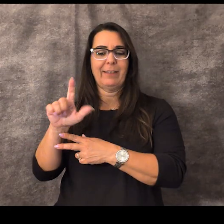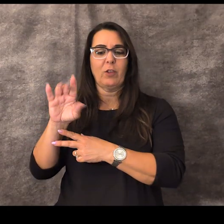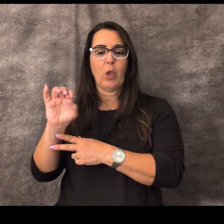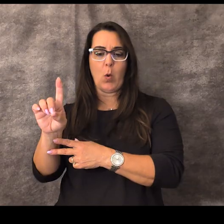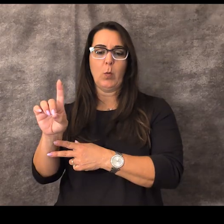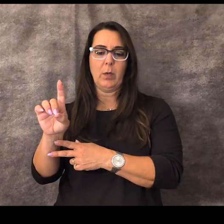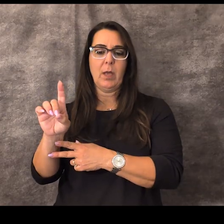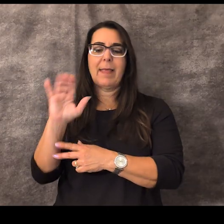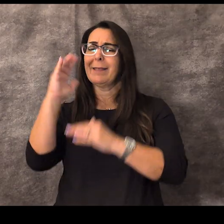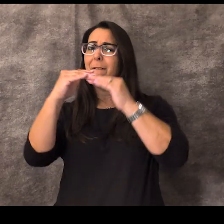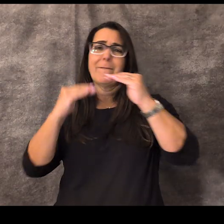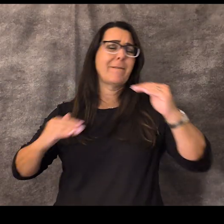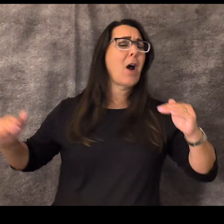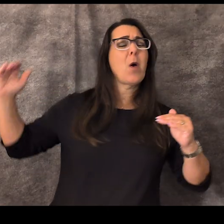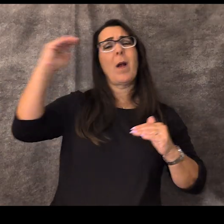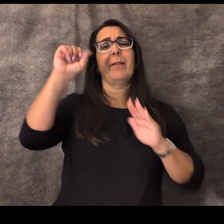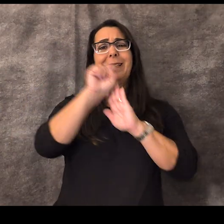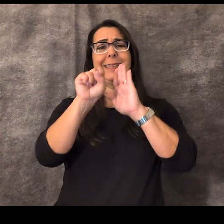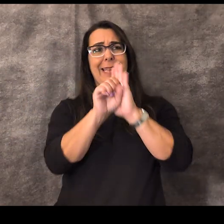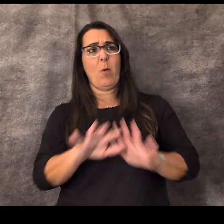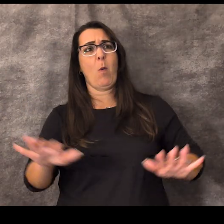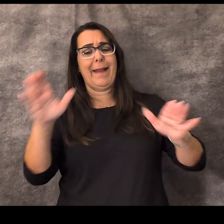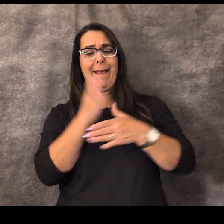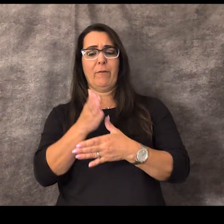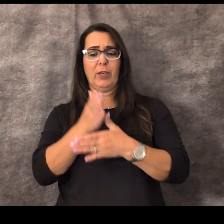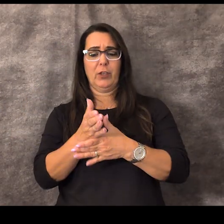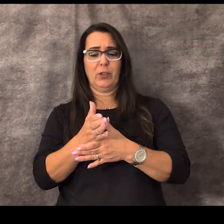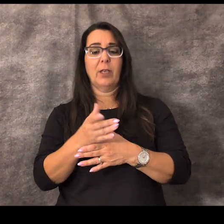it far exceeded the statewide average. In terms of crisis services